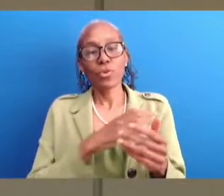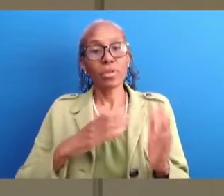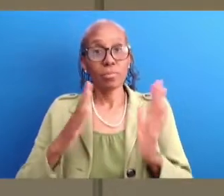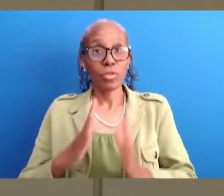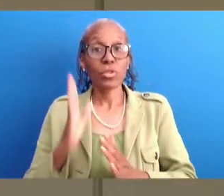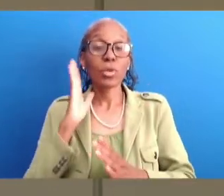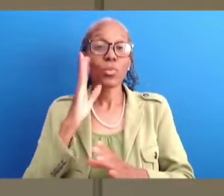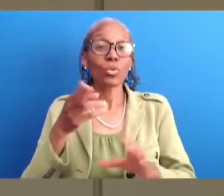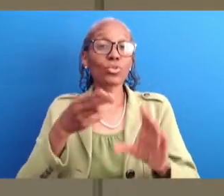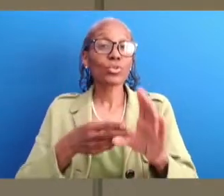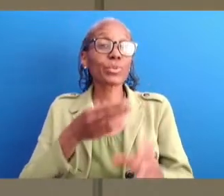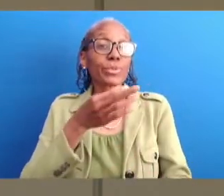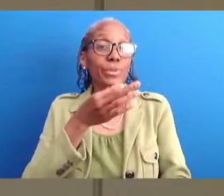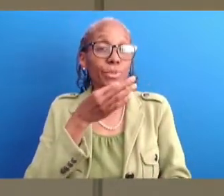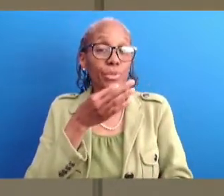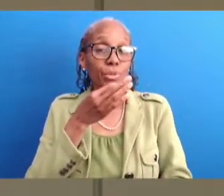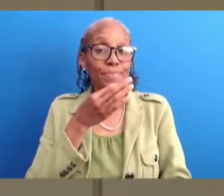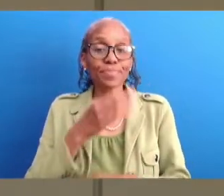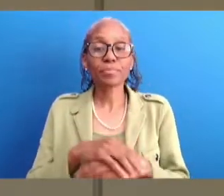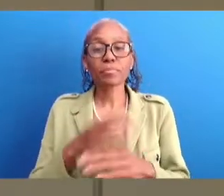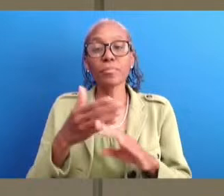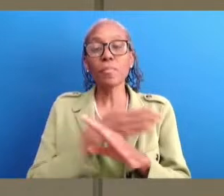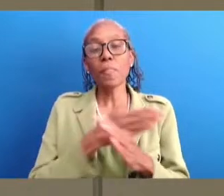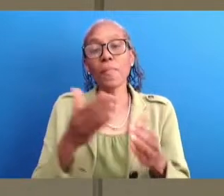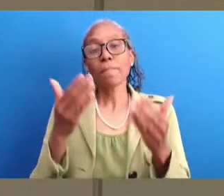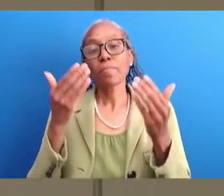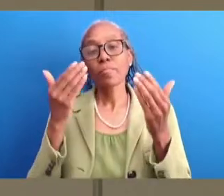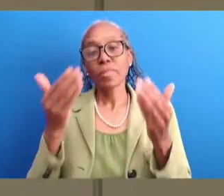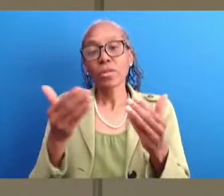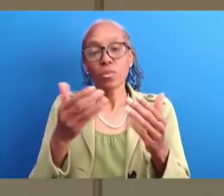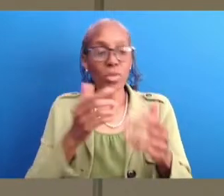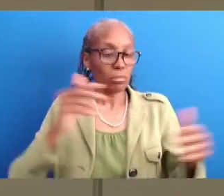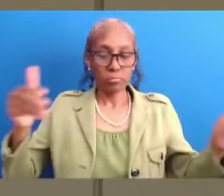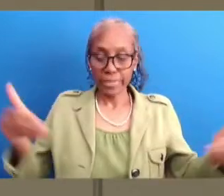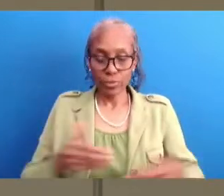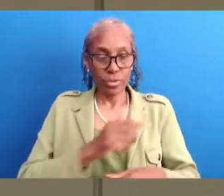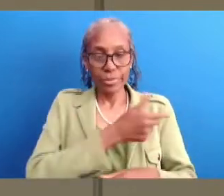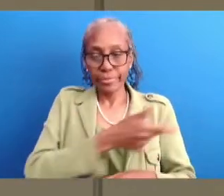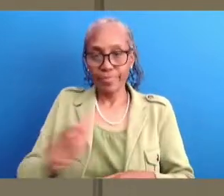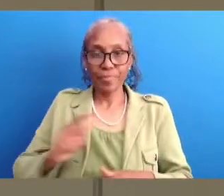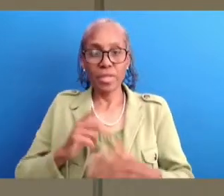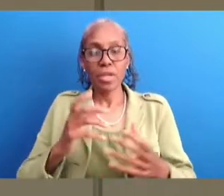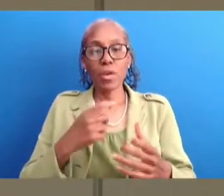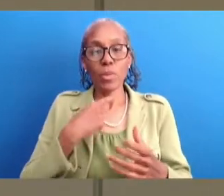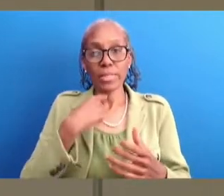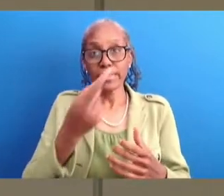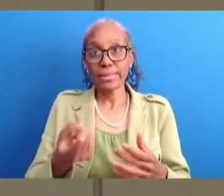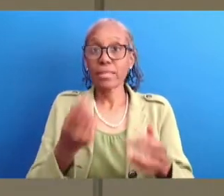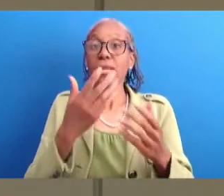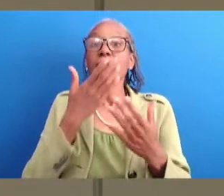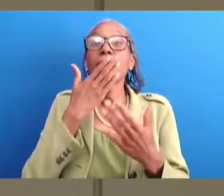CALL IT TO ORDER, WE DO HAVE A COUPLE OF OTHER COMMISSIONERS THAT WILL BE JOINING US IN A